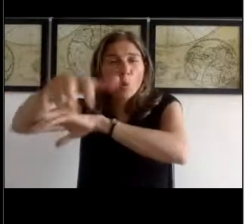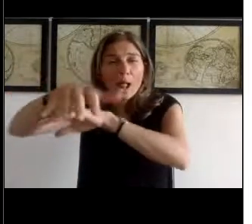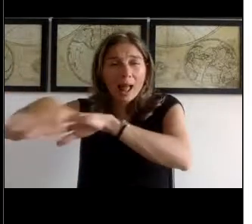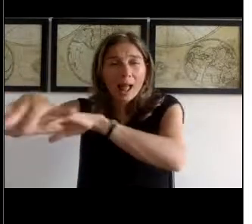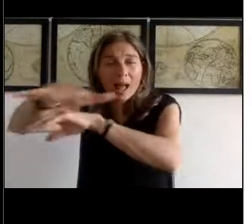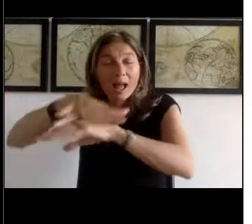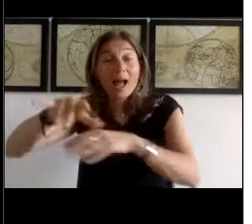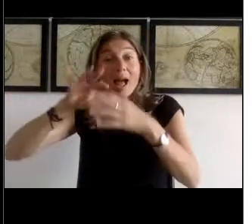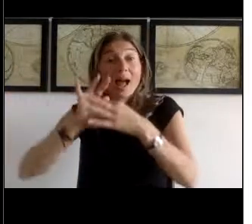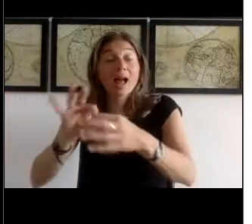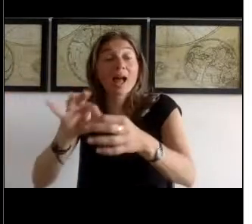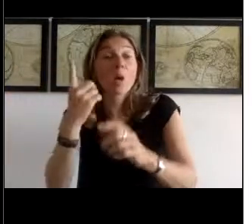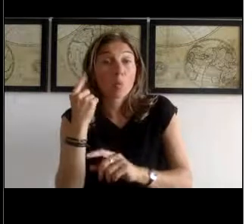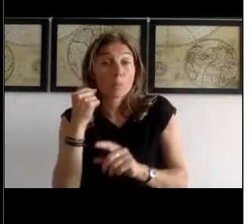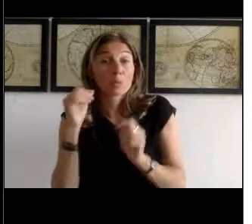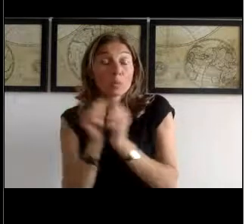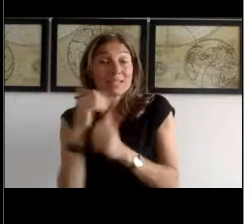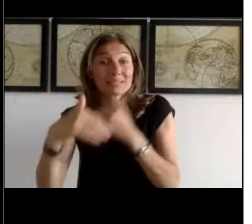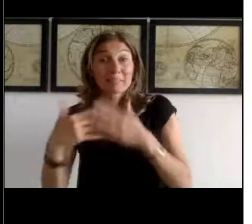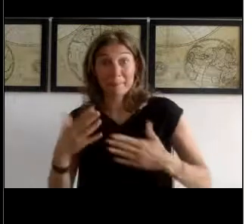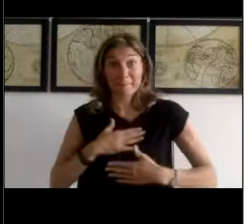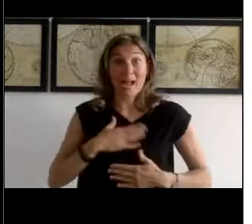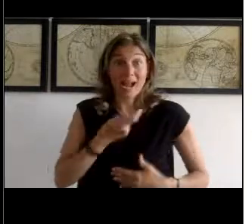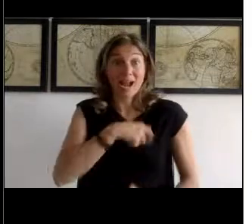and they work together with the university, it can work.